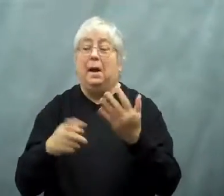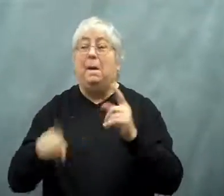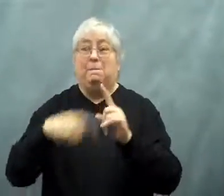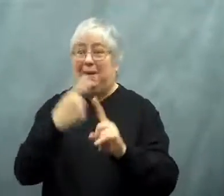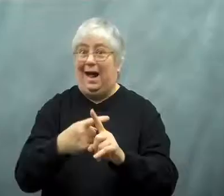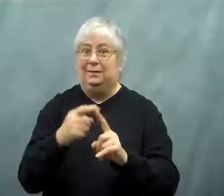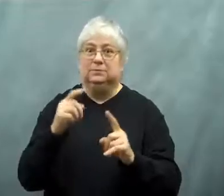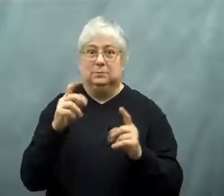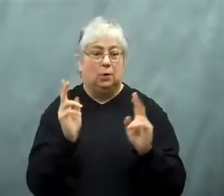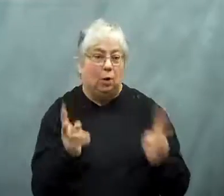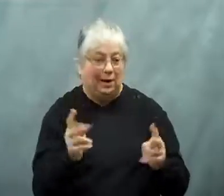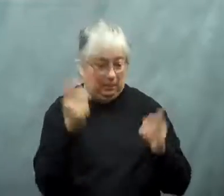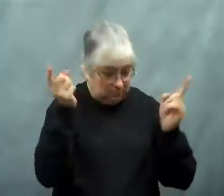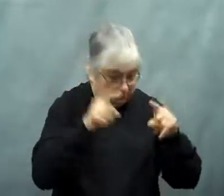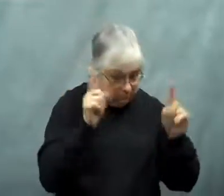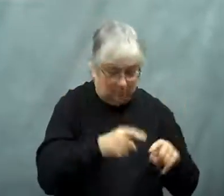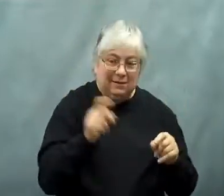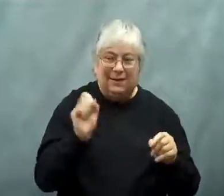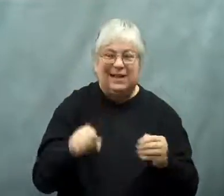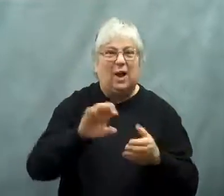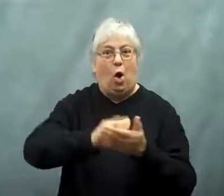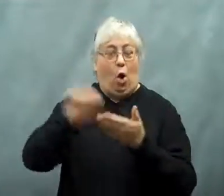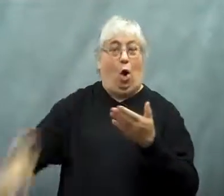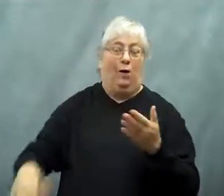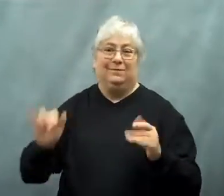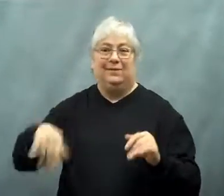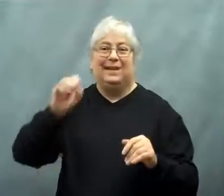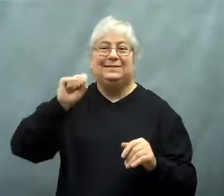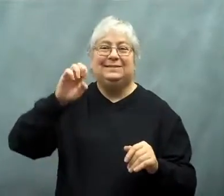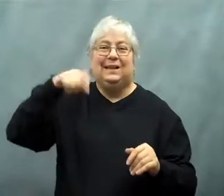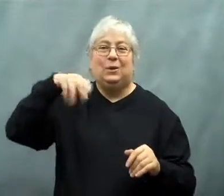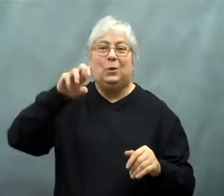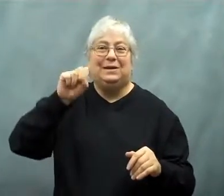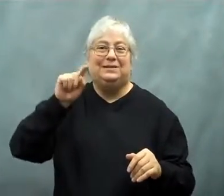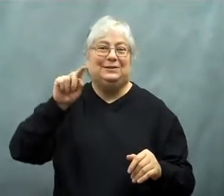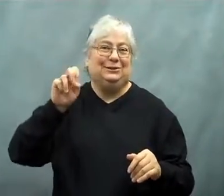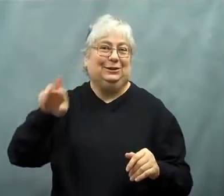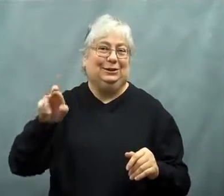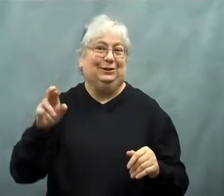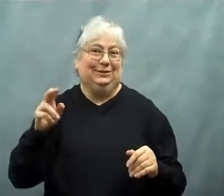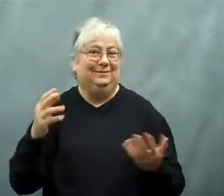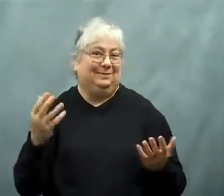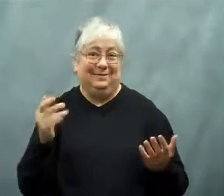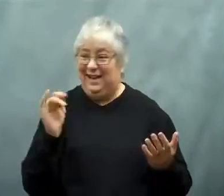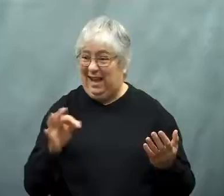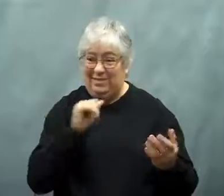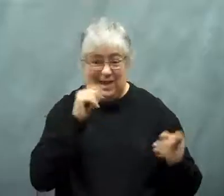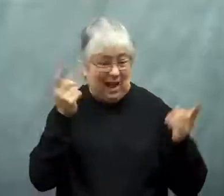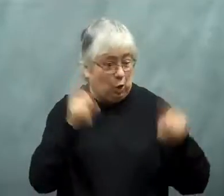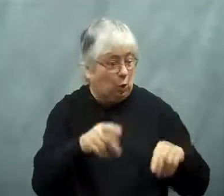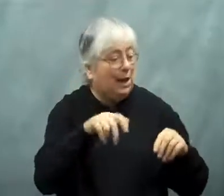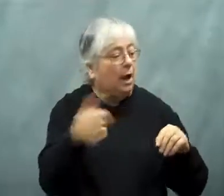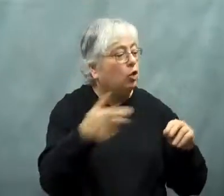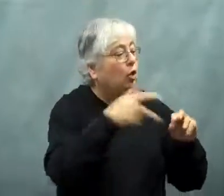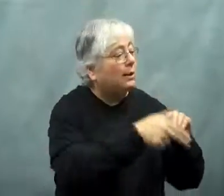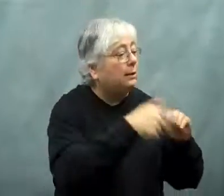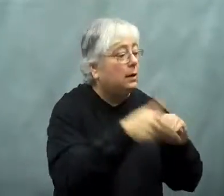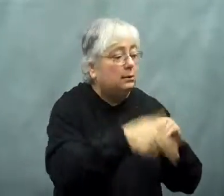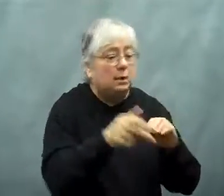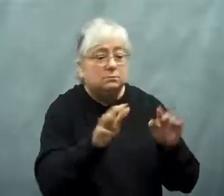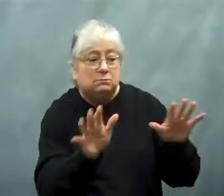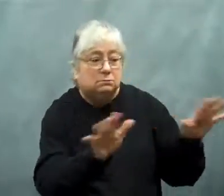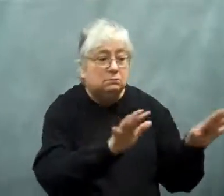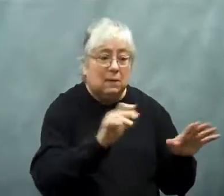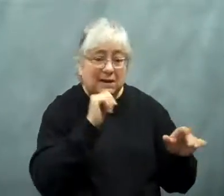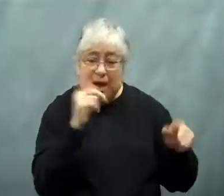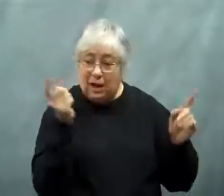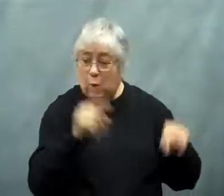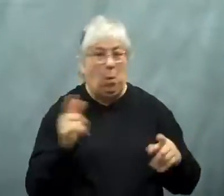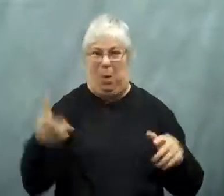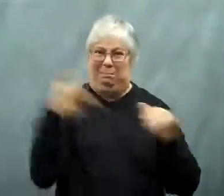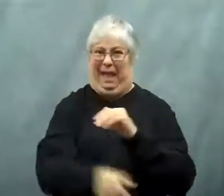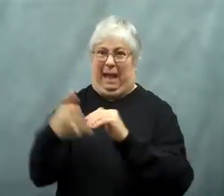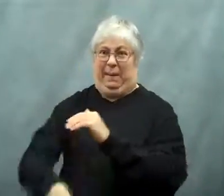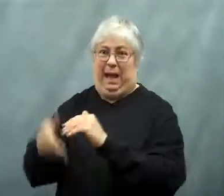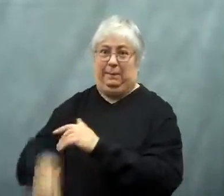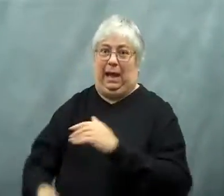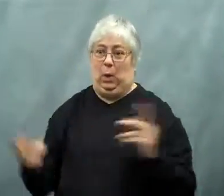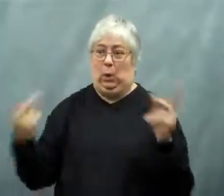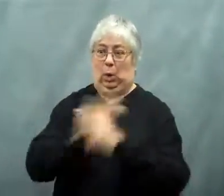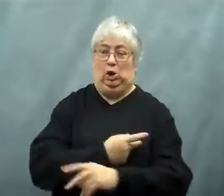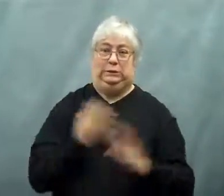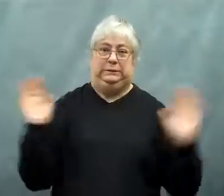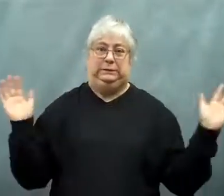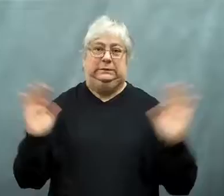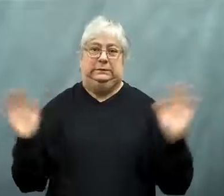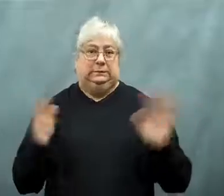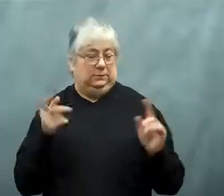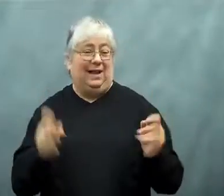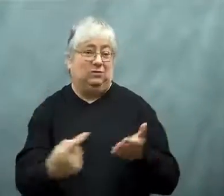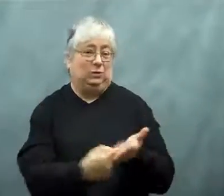They also need to make a deal soon to eliminate the sequestration threat.